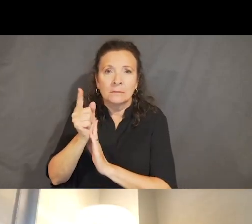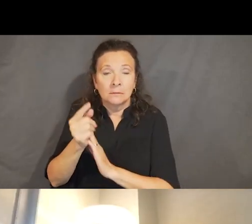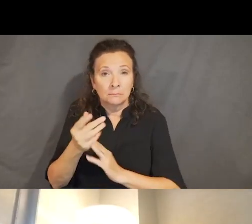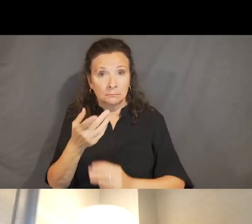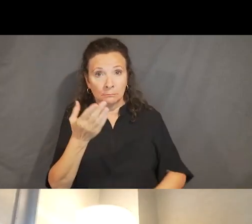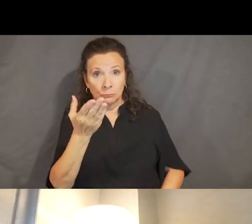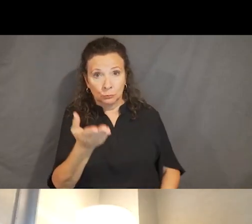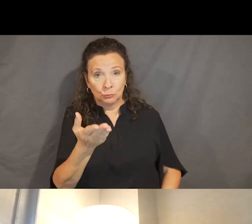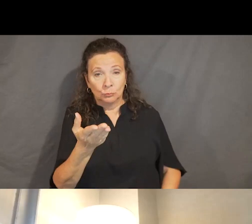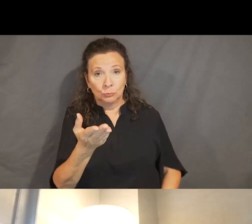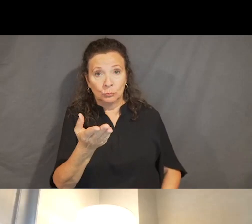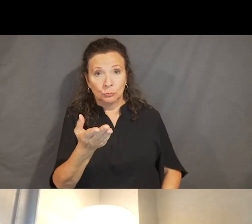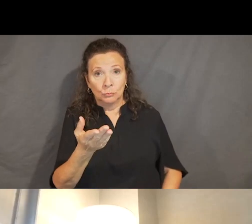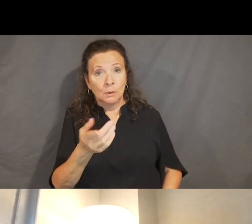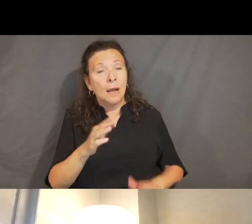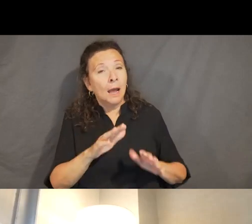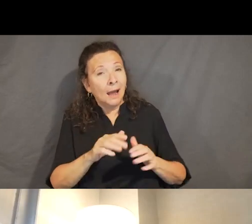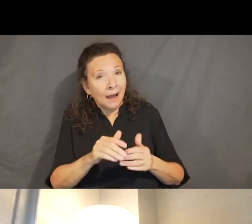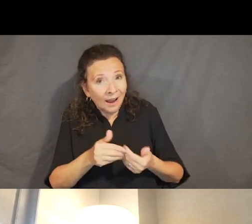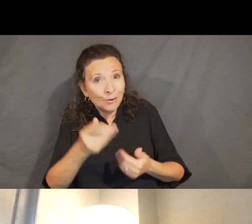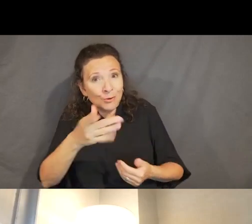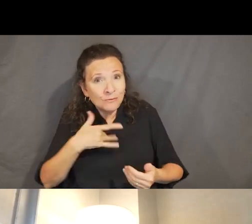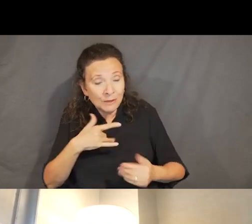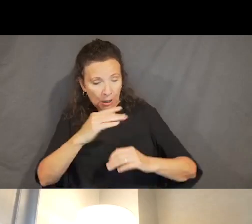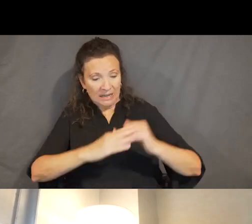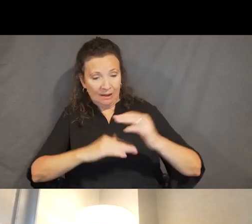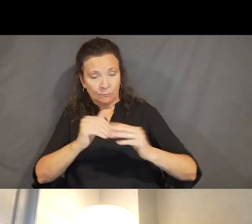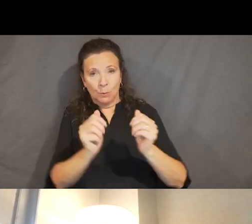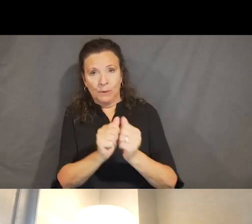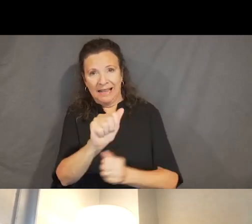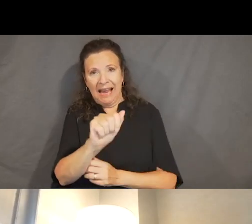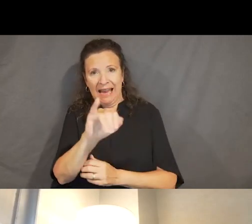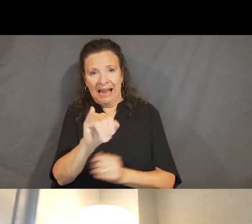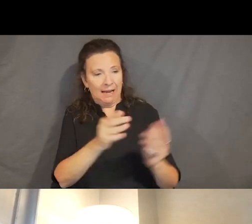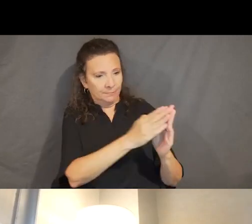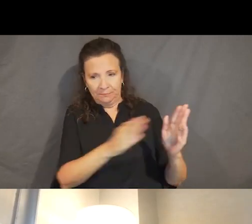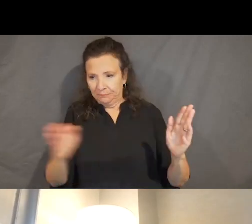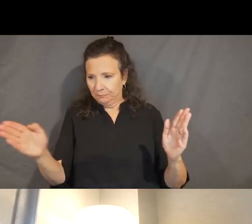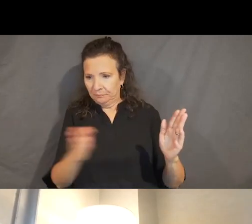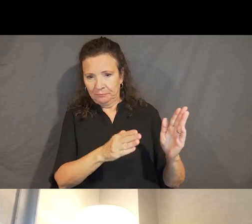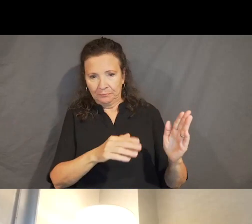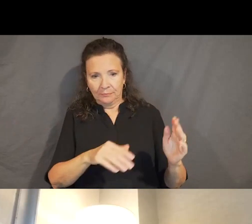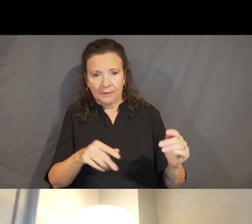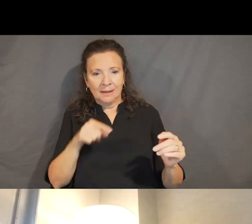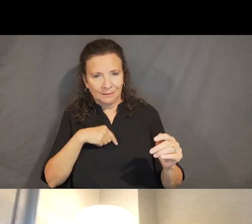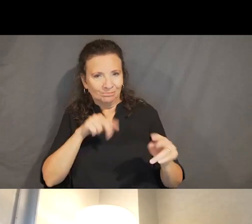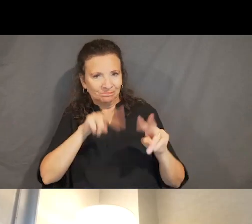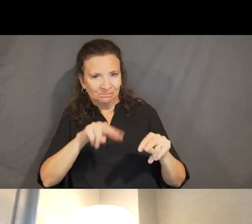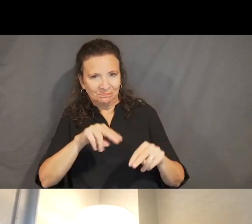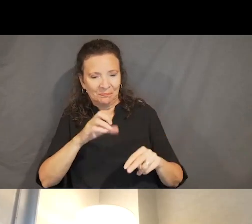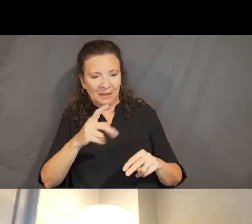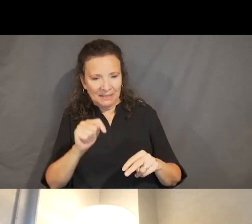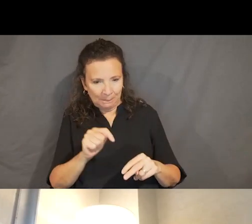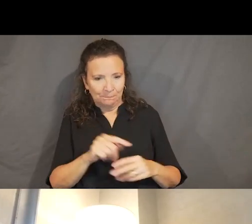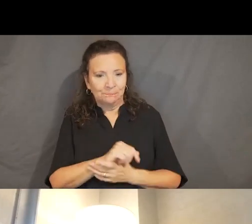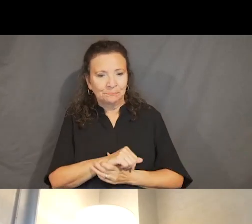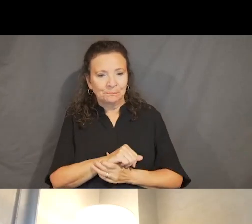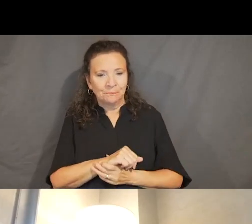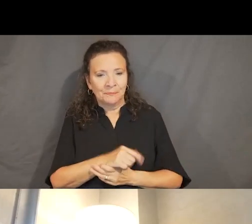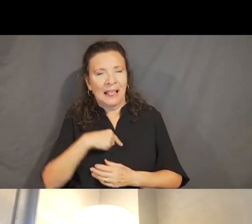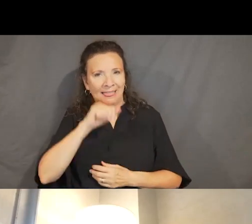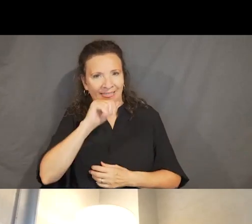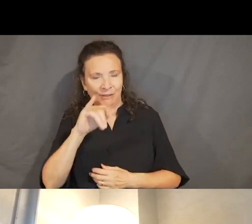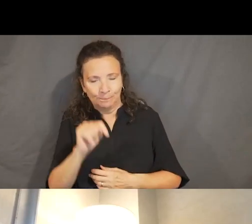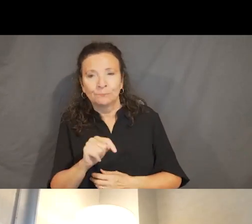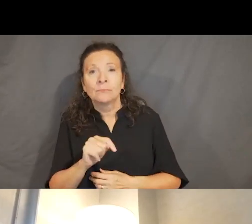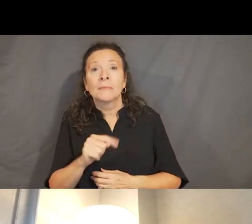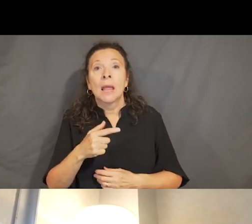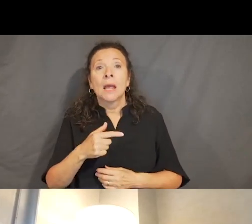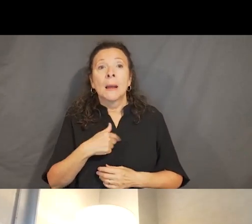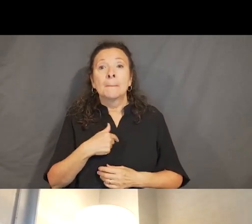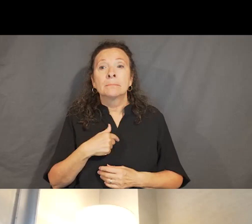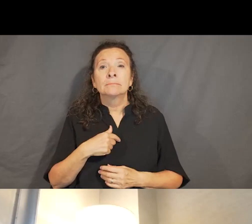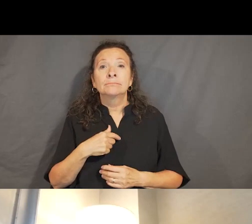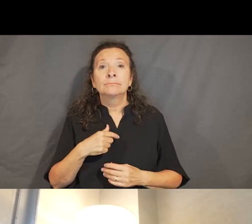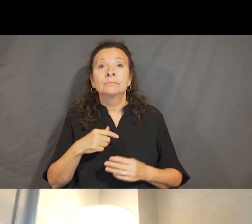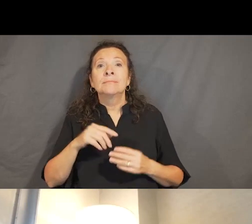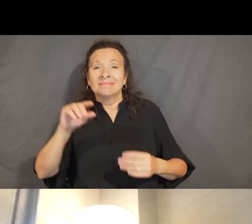are you using AI today? Love it, love it, love it. I'm going to throw in my number 2. I am at a 9th.